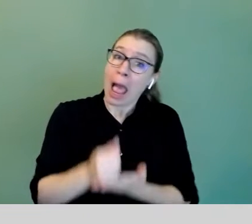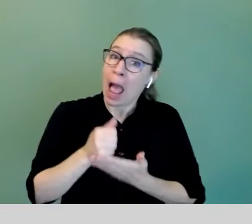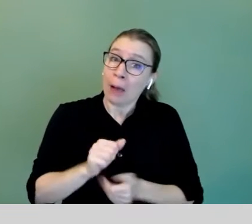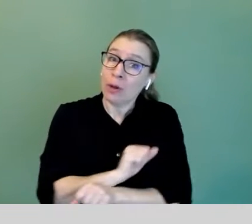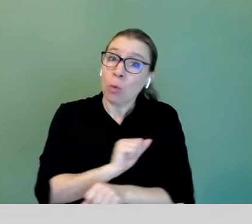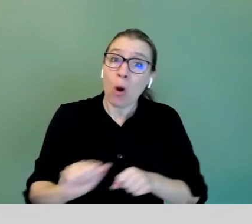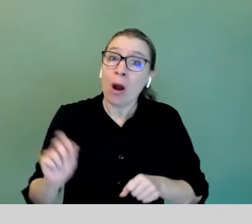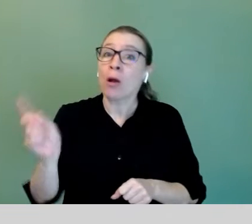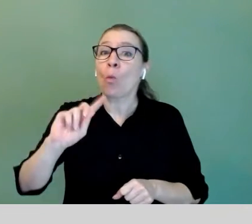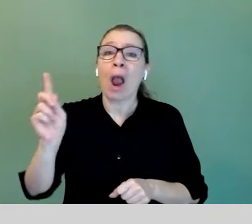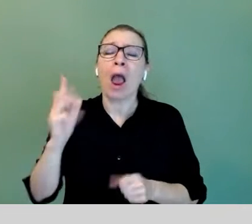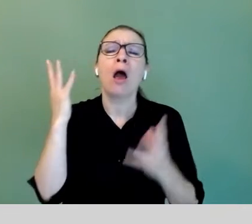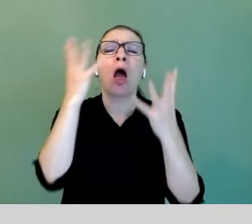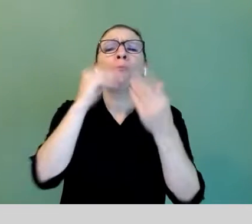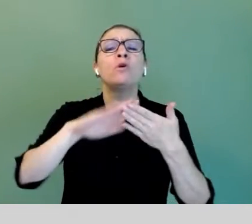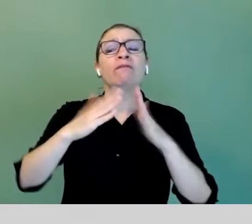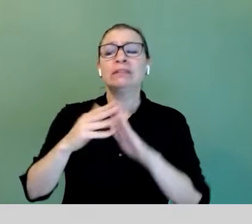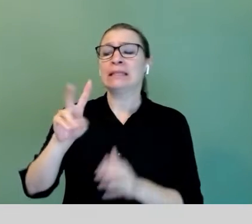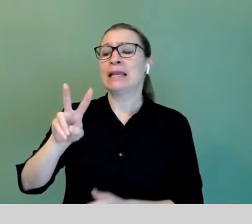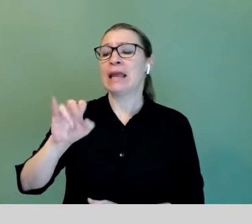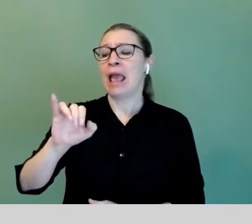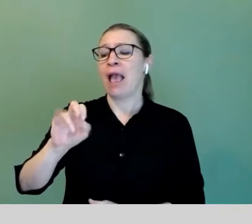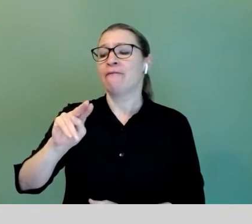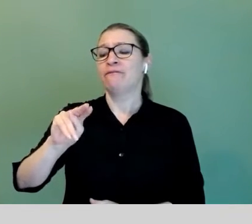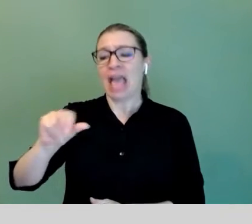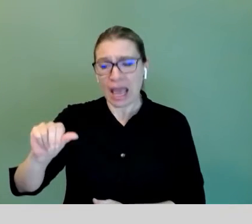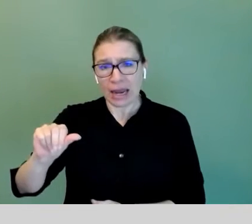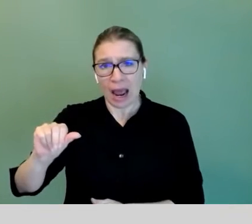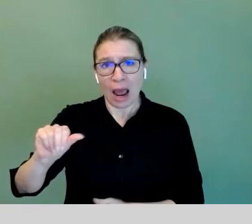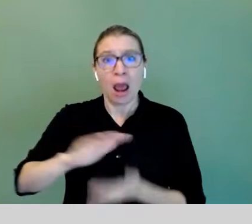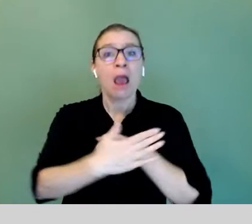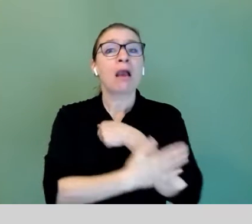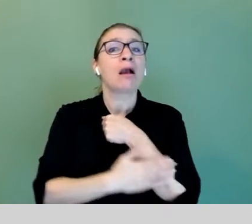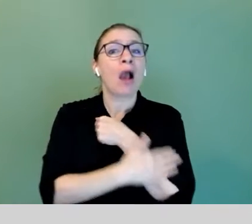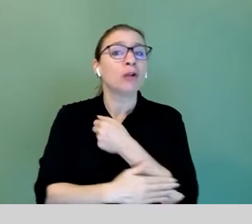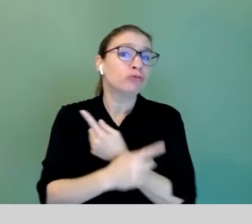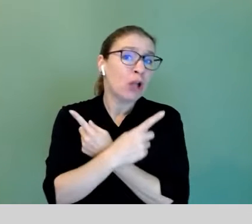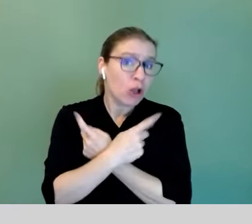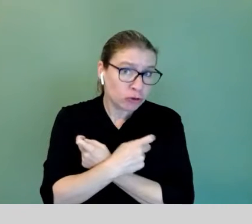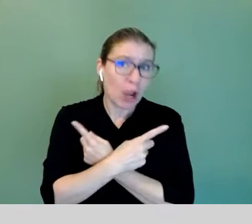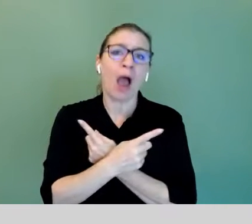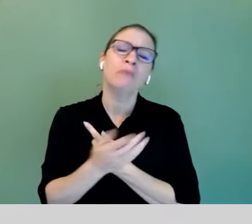in the beautiful city of Vienna in Austria, then just catch me after the talk.